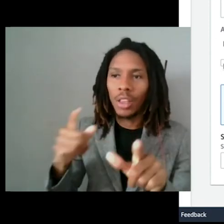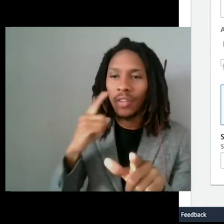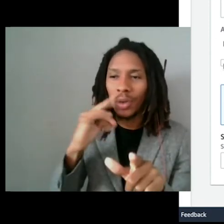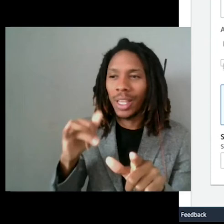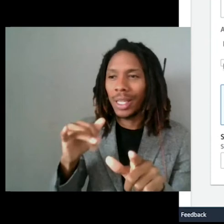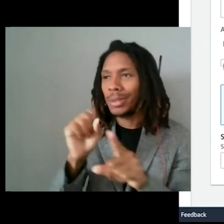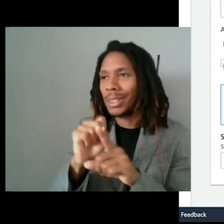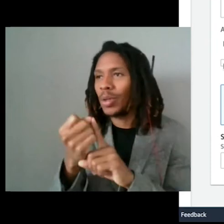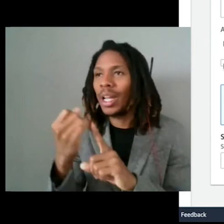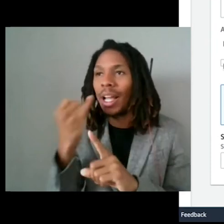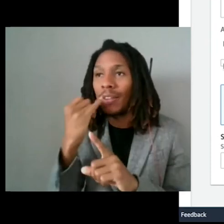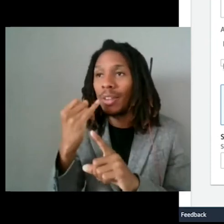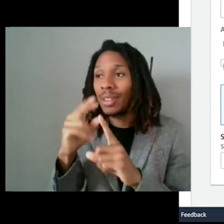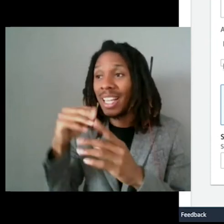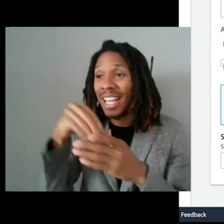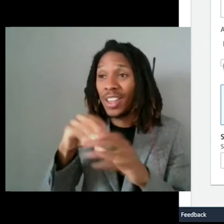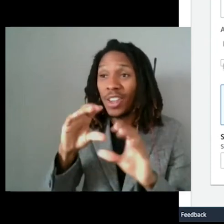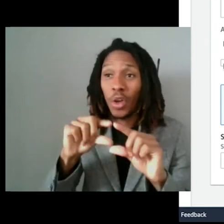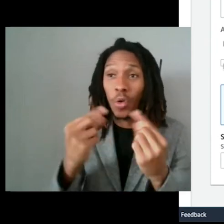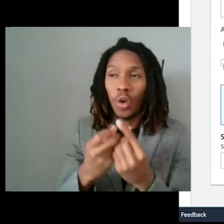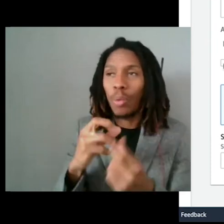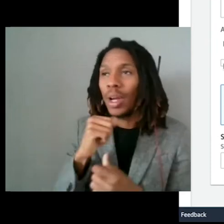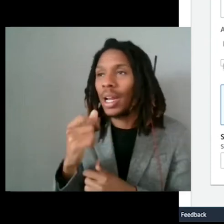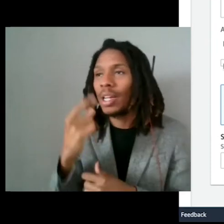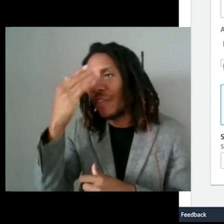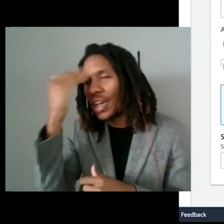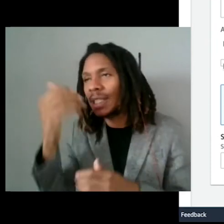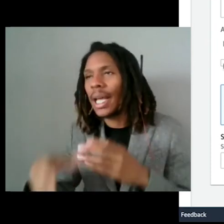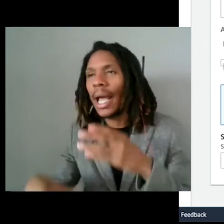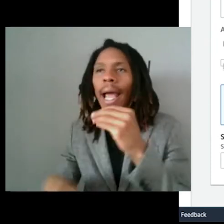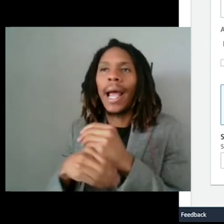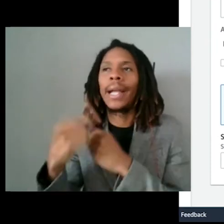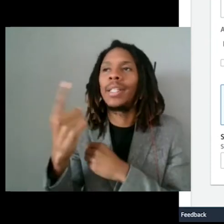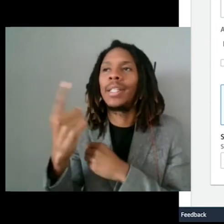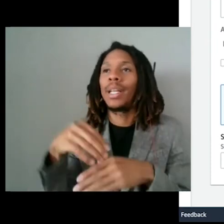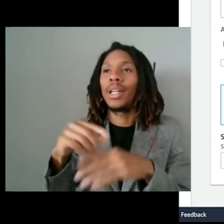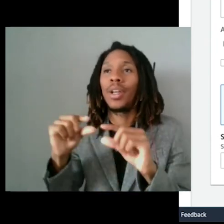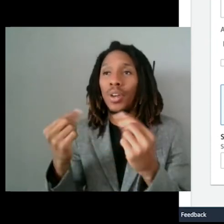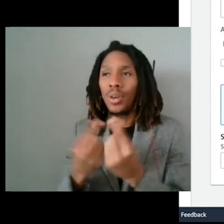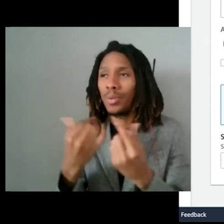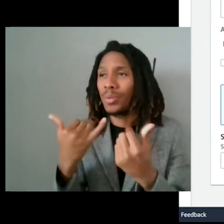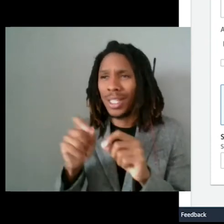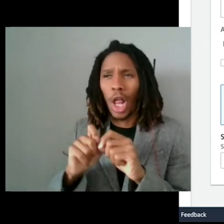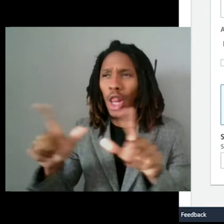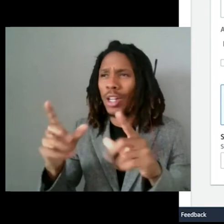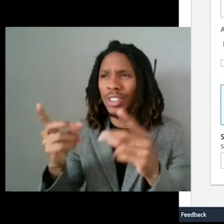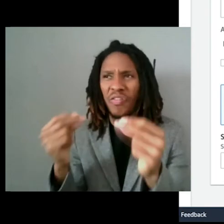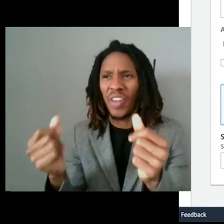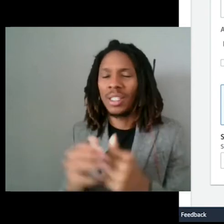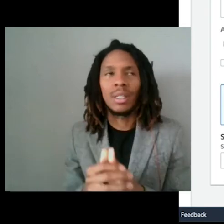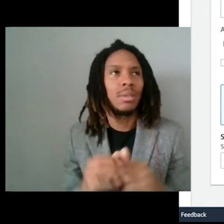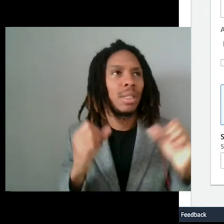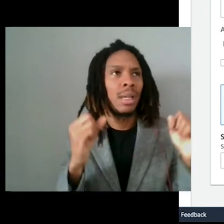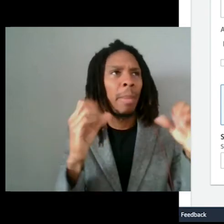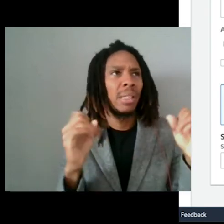in the group or not, right? So if you forget to add something to a group it'll still launch faster. Amazing, truly.